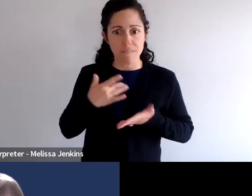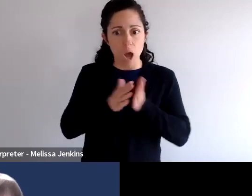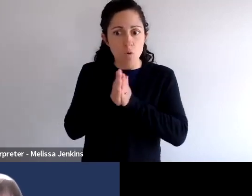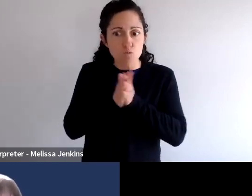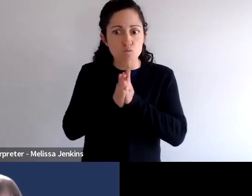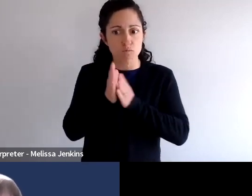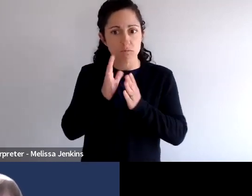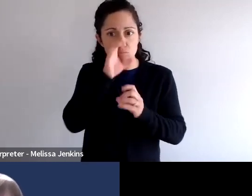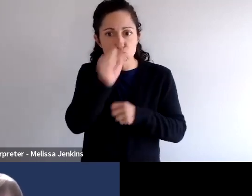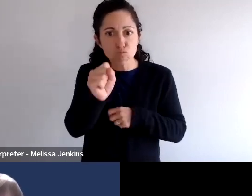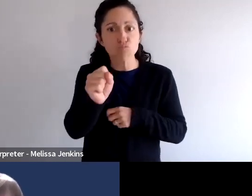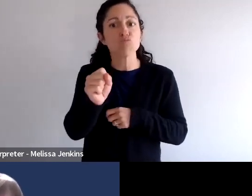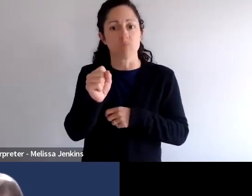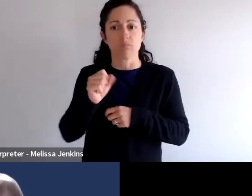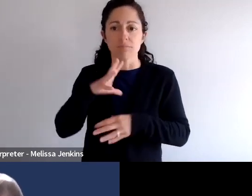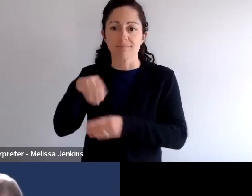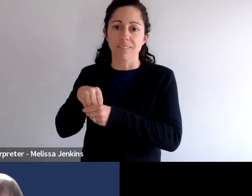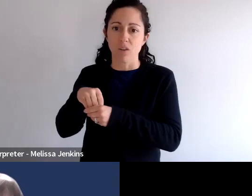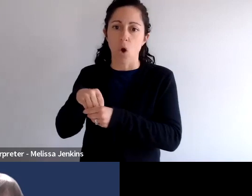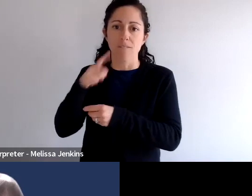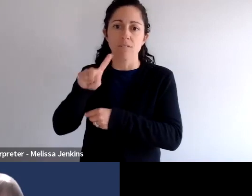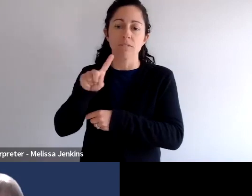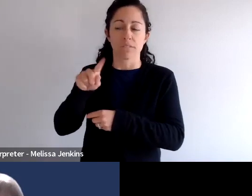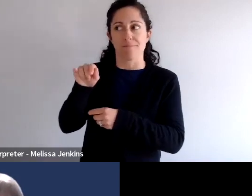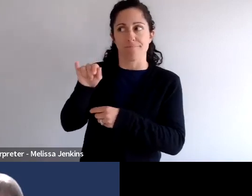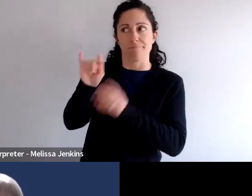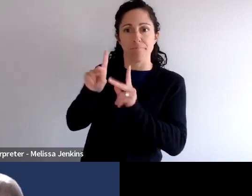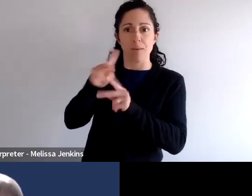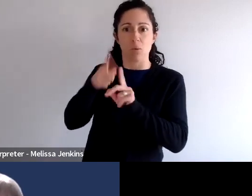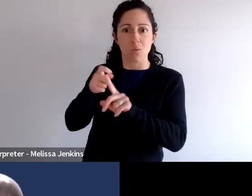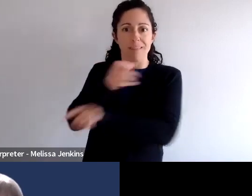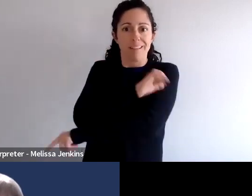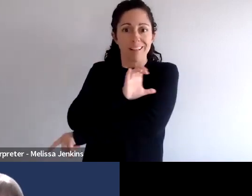found for clinical trials and studies. Krista: Thanks, Megan.